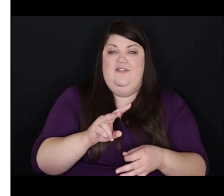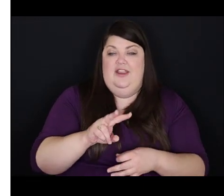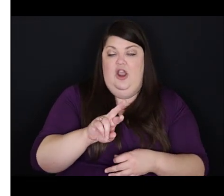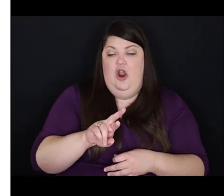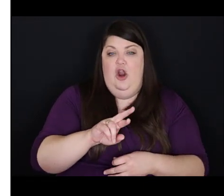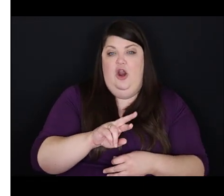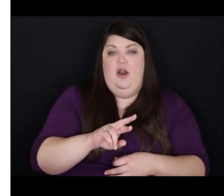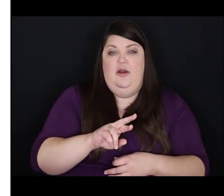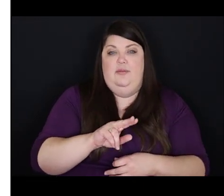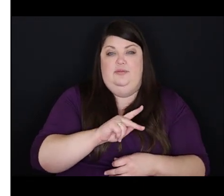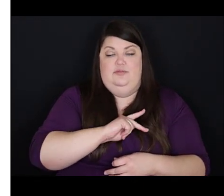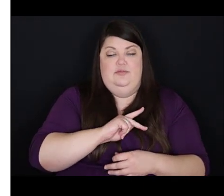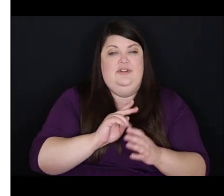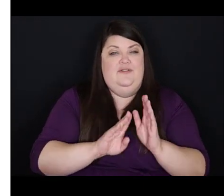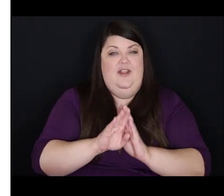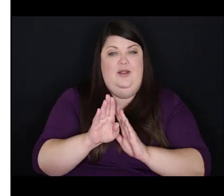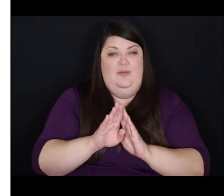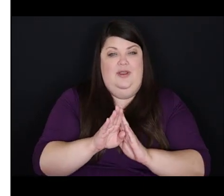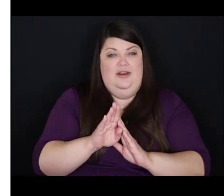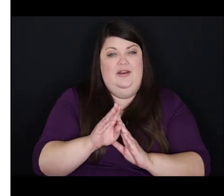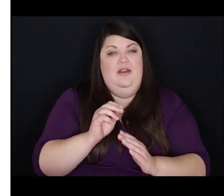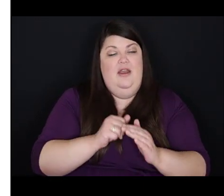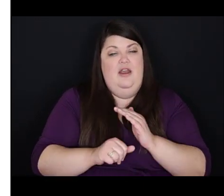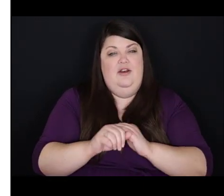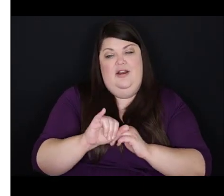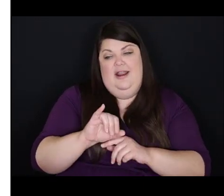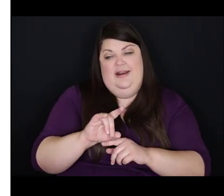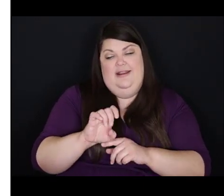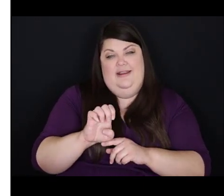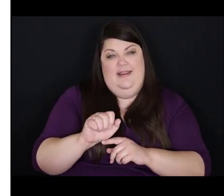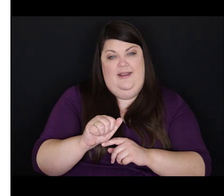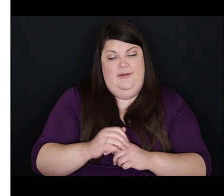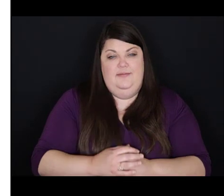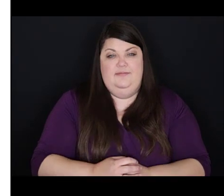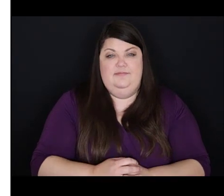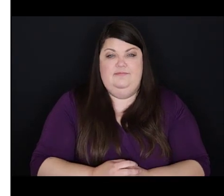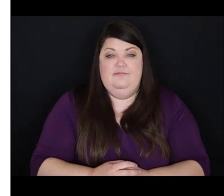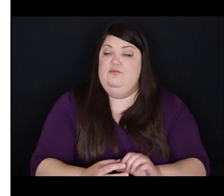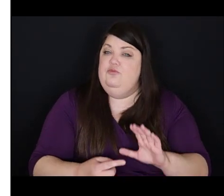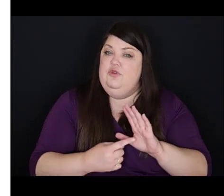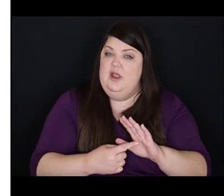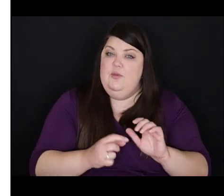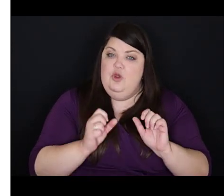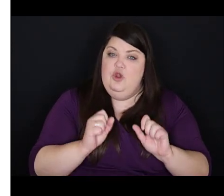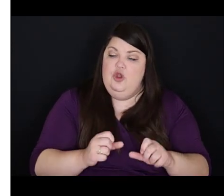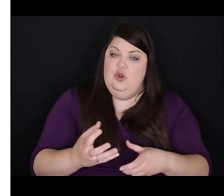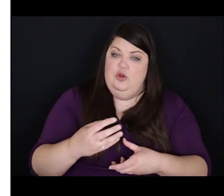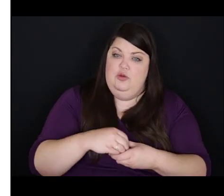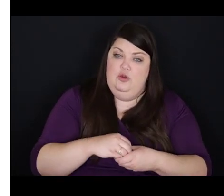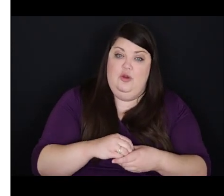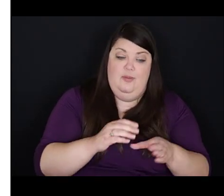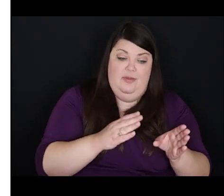personnel development under IDEA. For example, this could include planned, joint training with